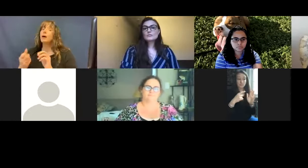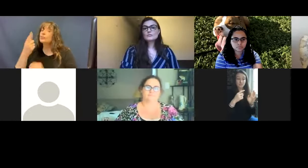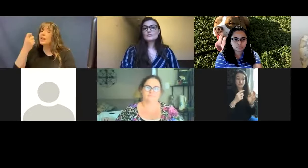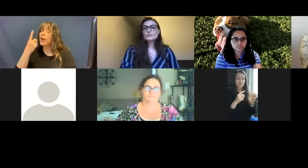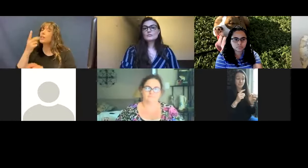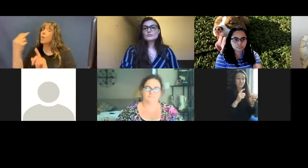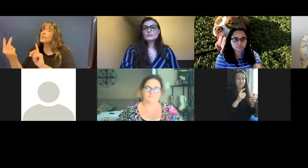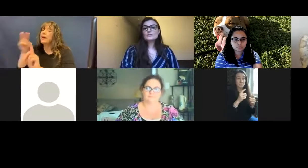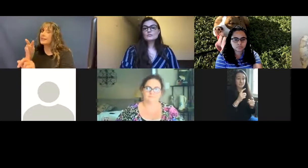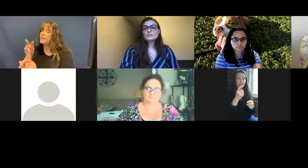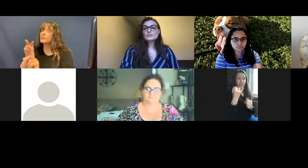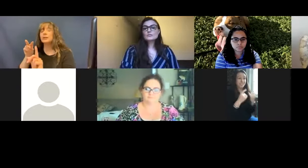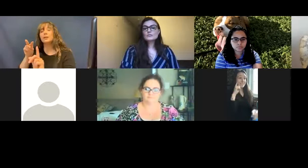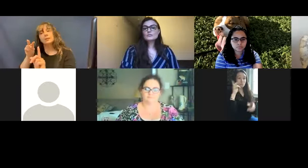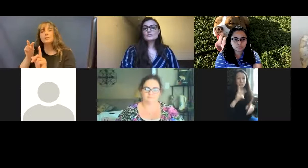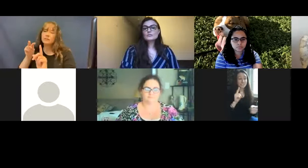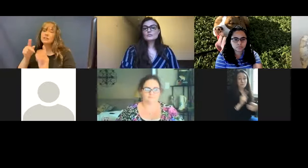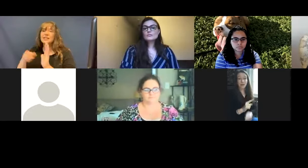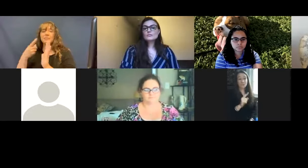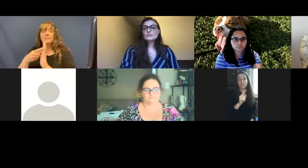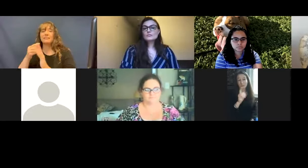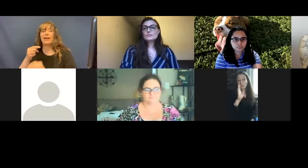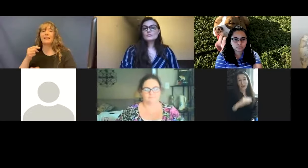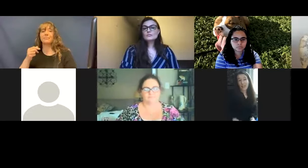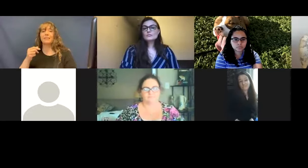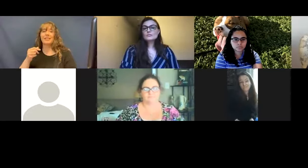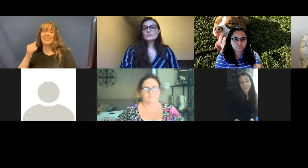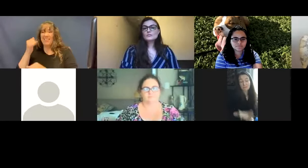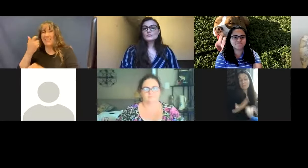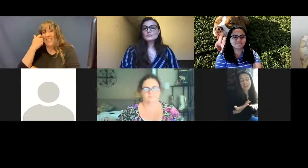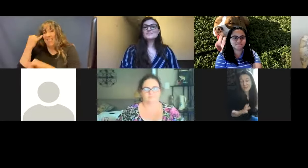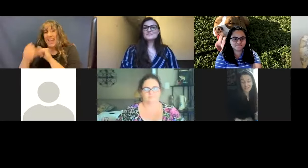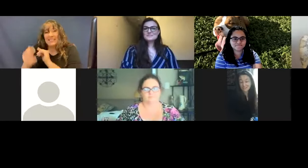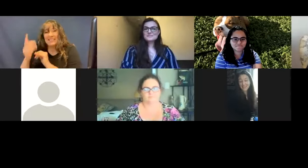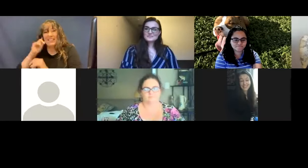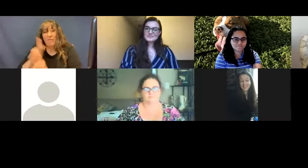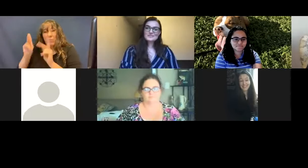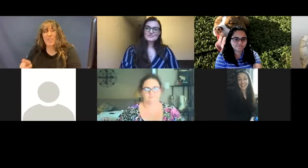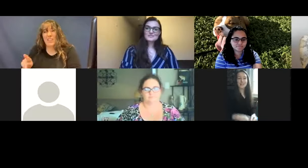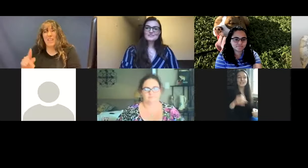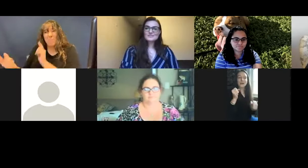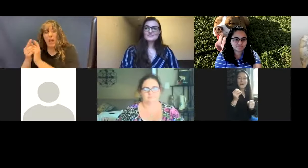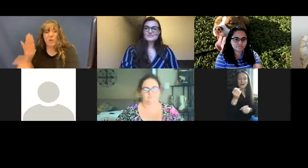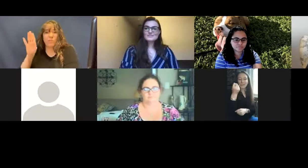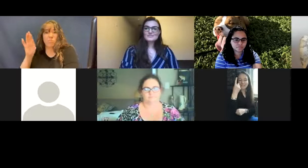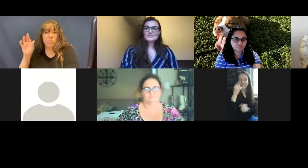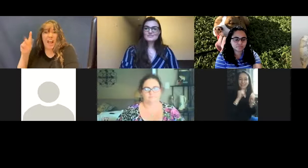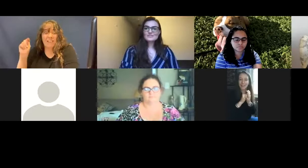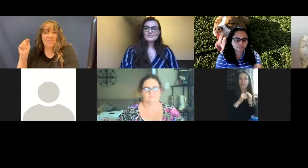the last Deaf person they met was just a brat. I mean, maybe. So understand that you have